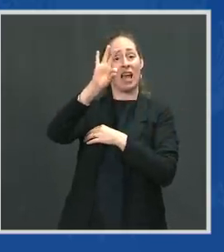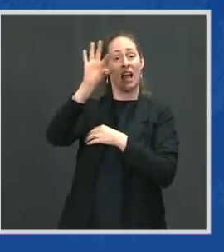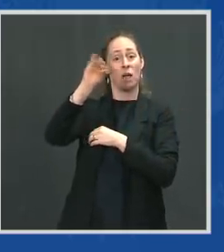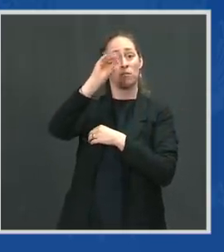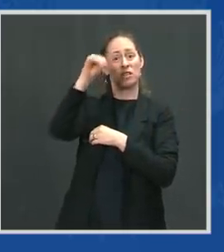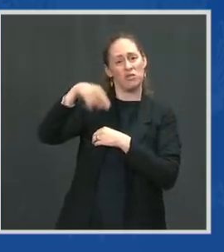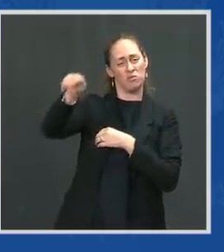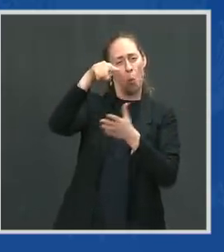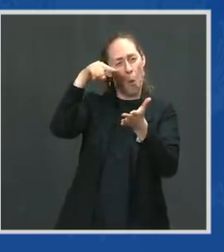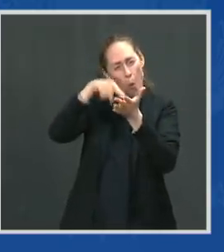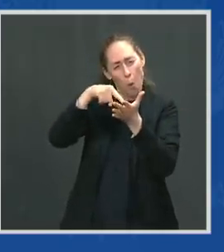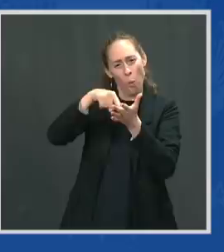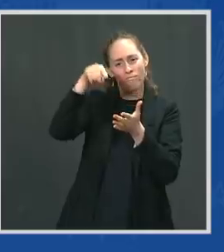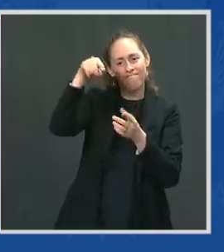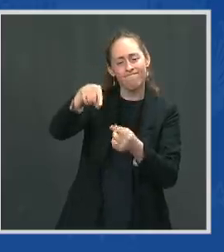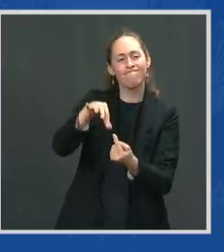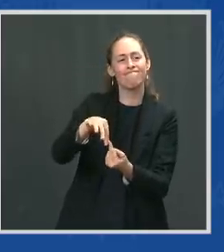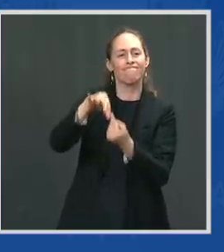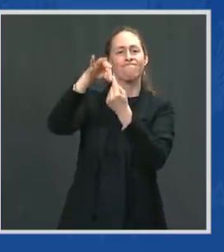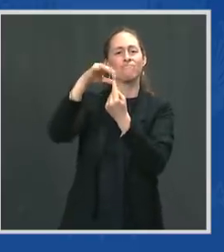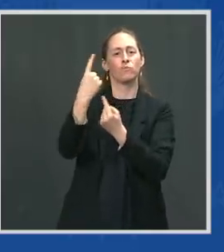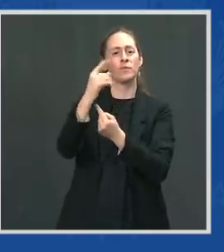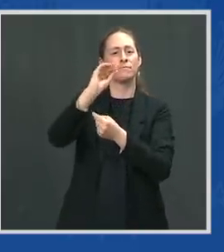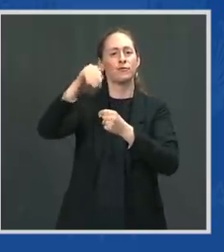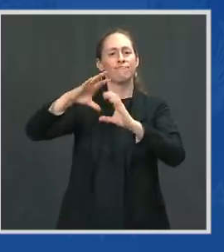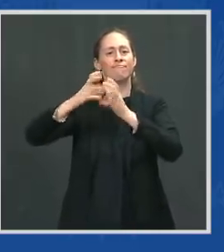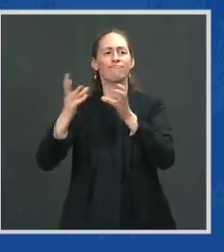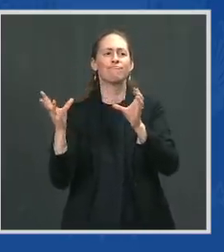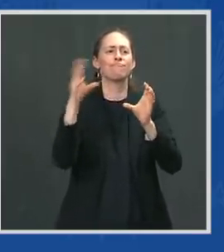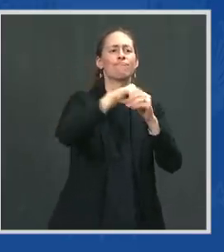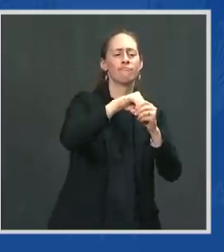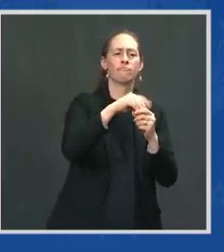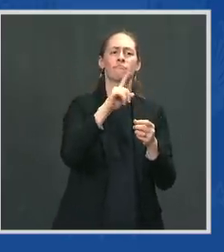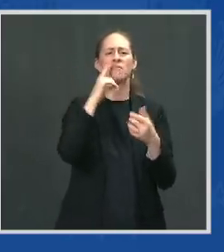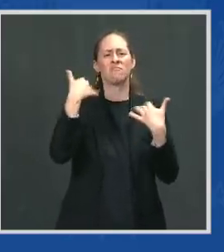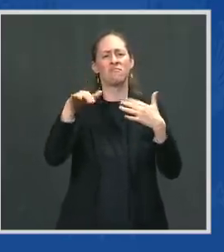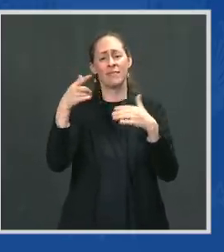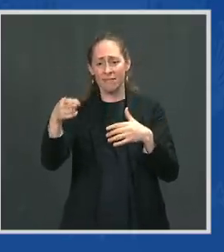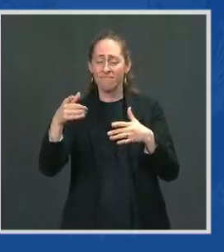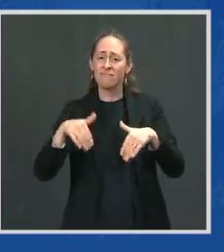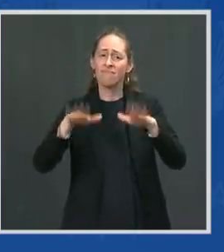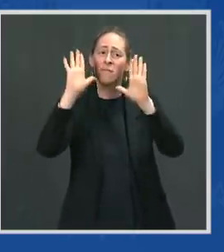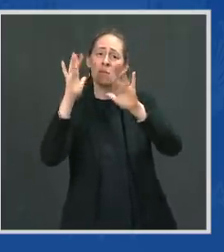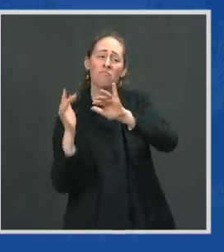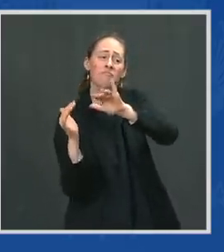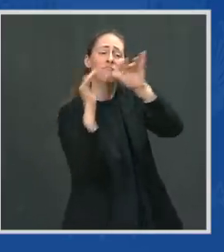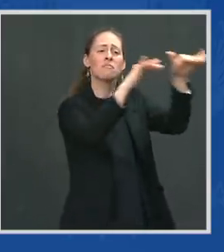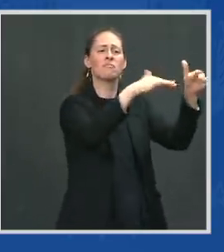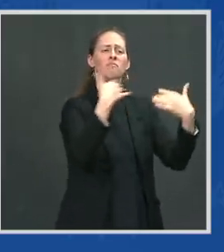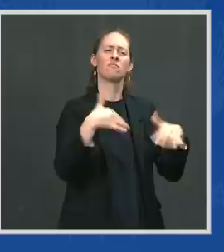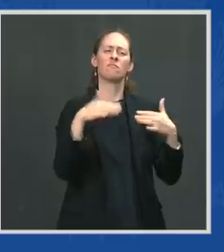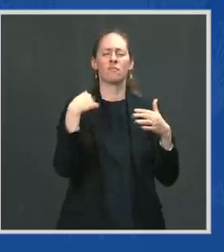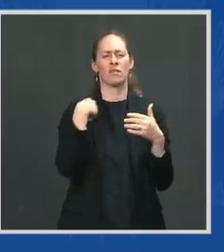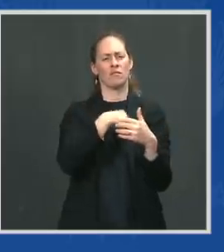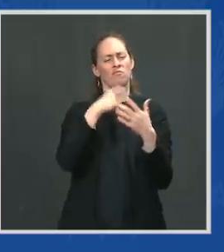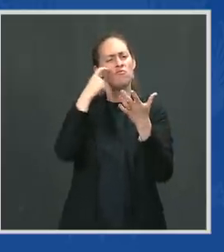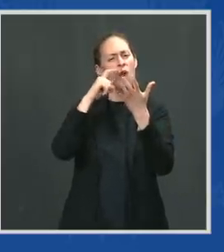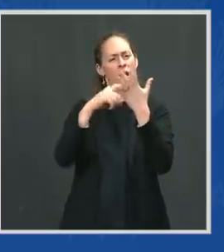They have never backed down from a single mission that we've asked of them. I've witnessed their bravery firsthand during my visits to Afghanistan.